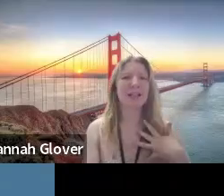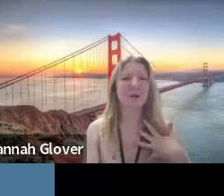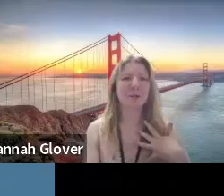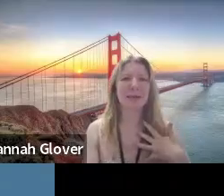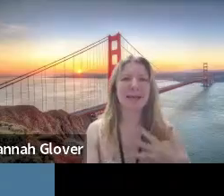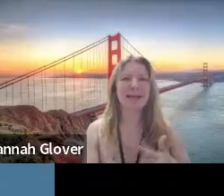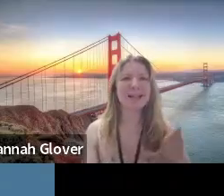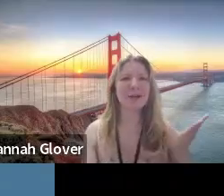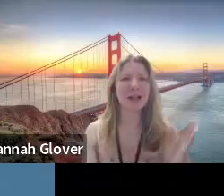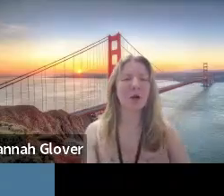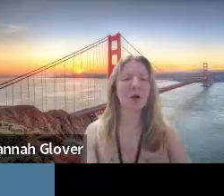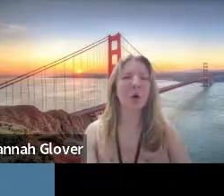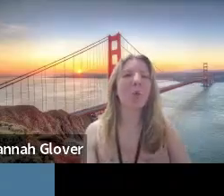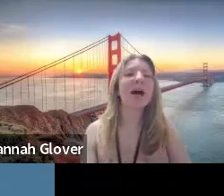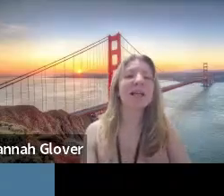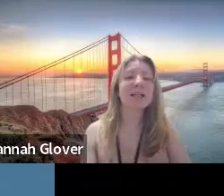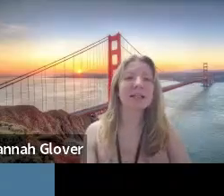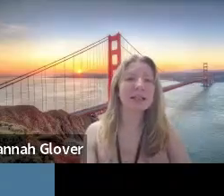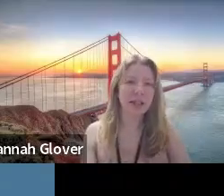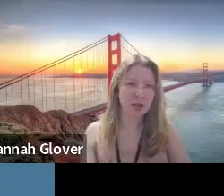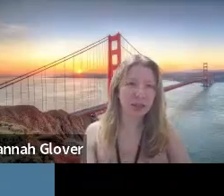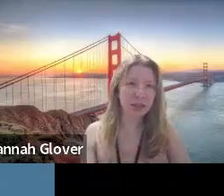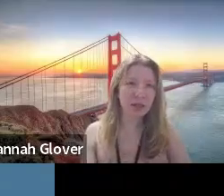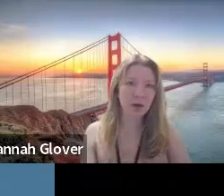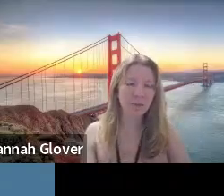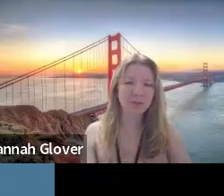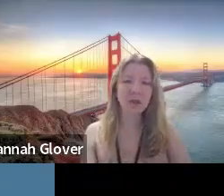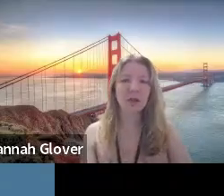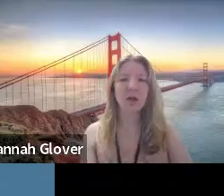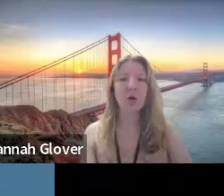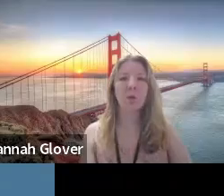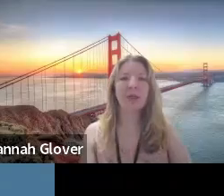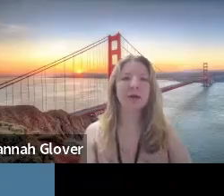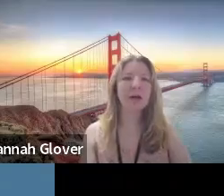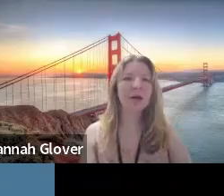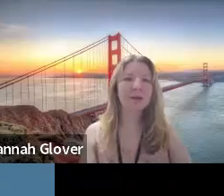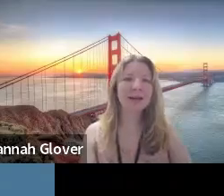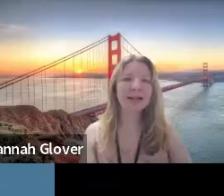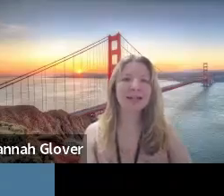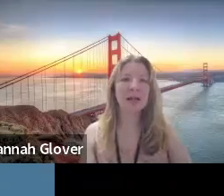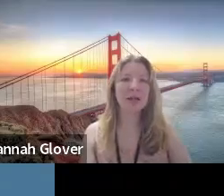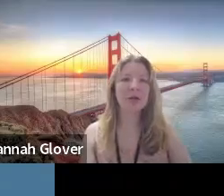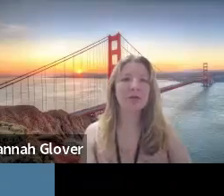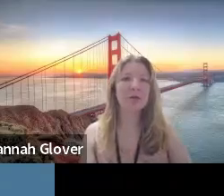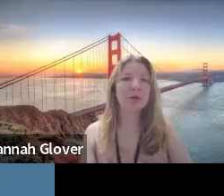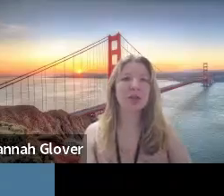multifaceted issue and